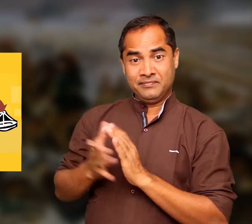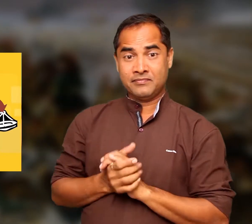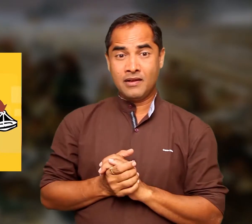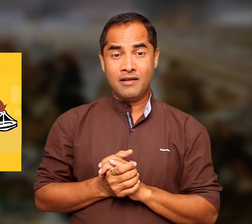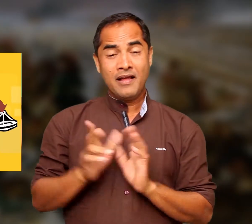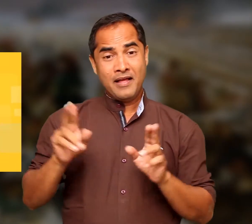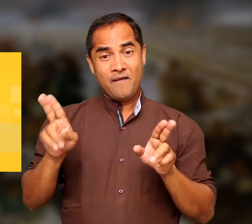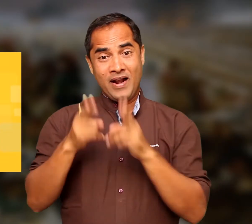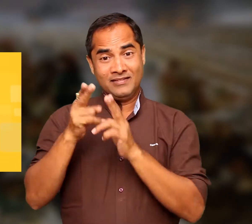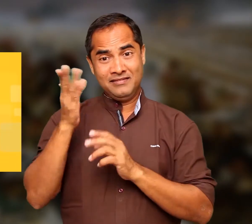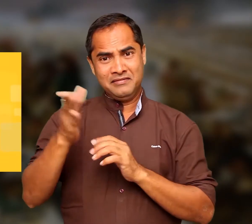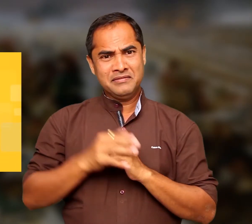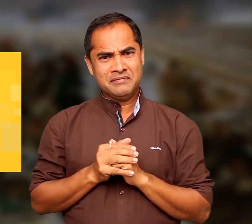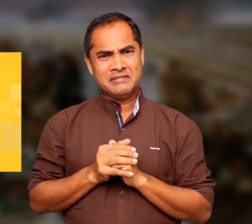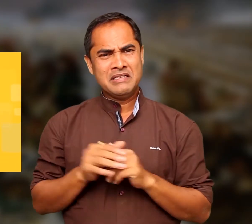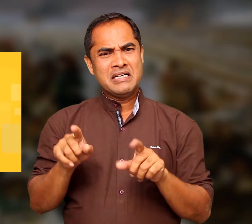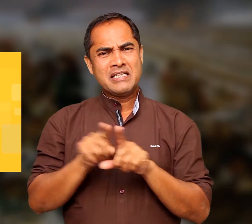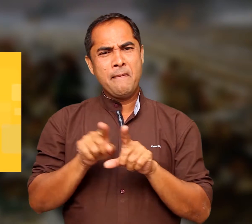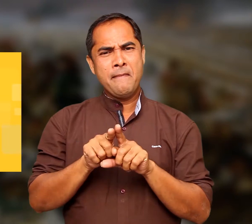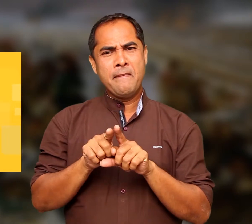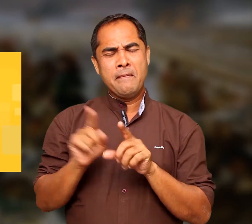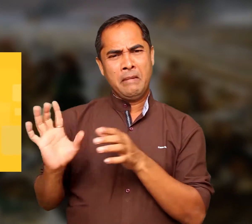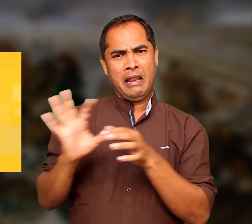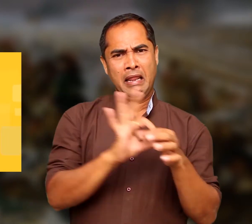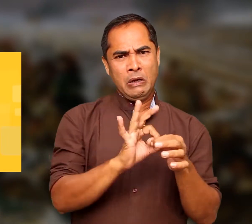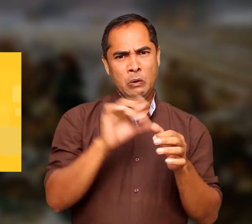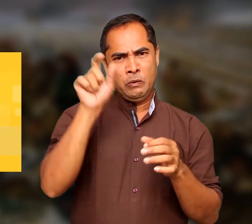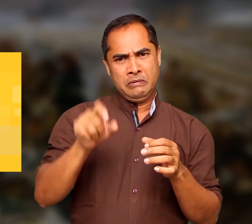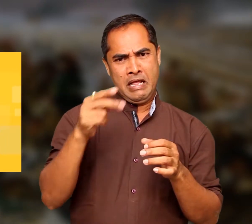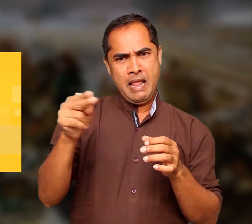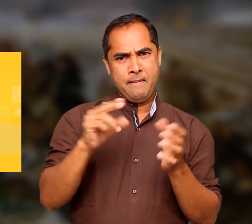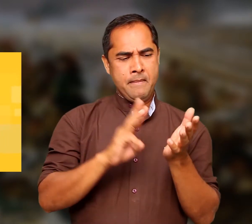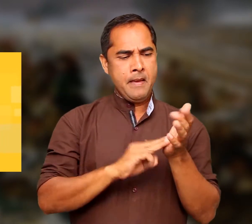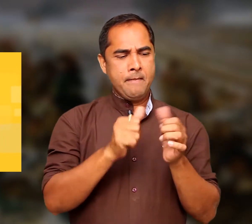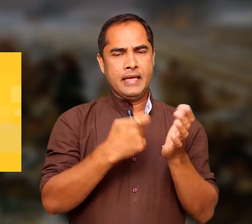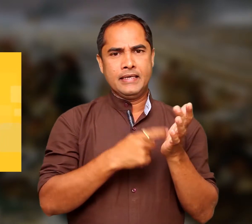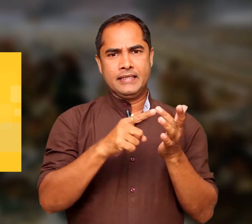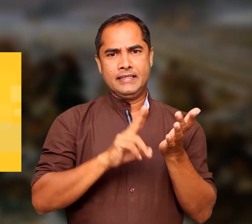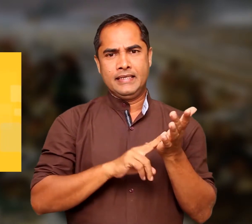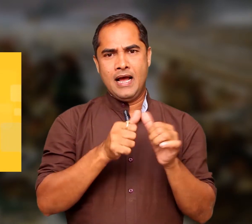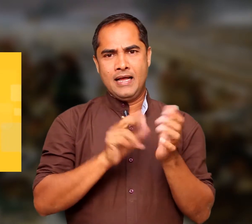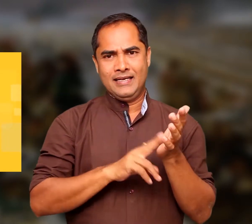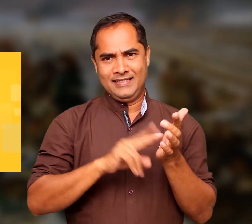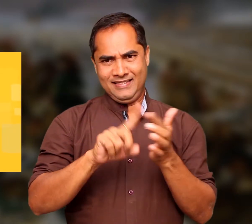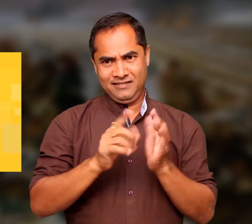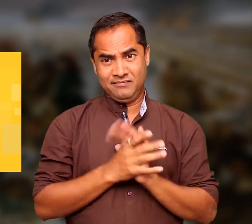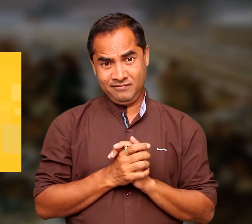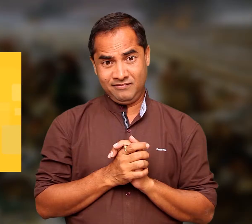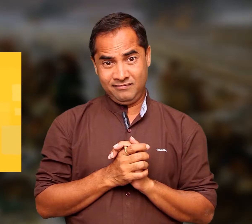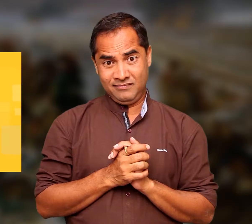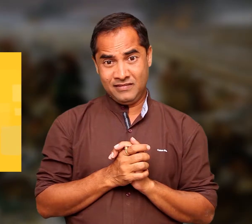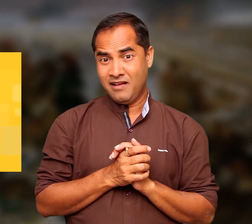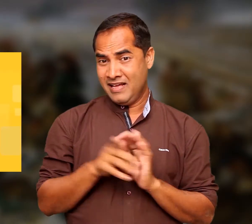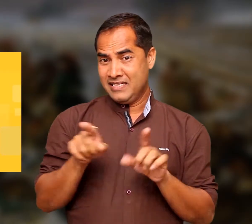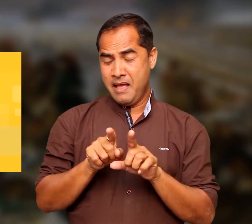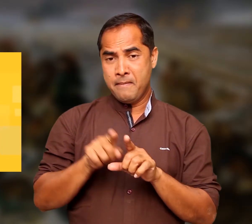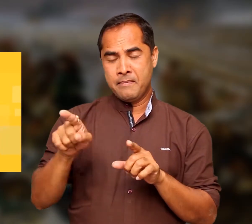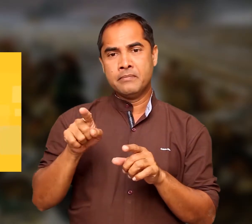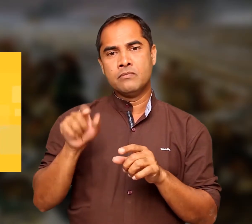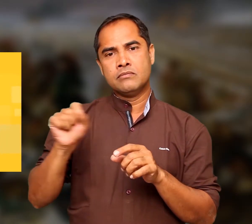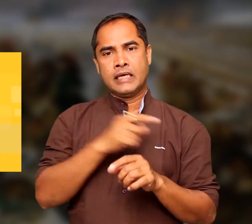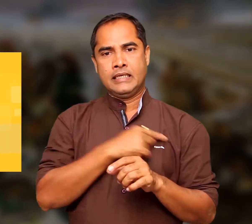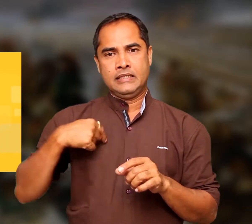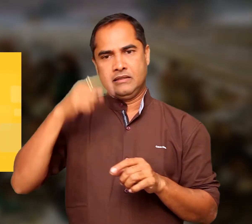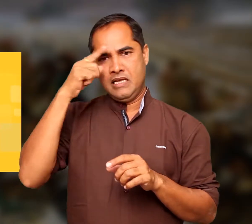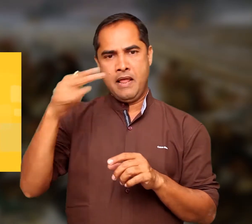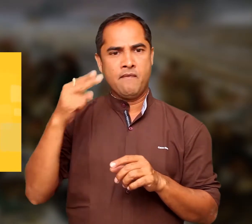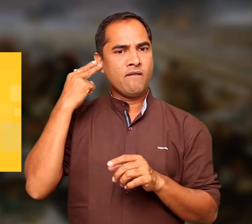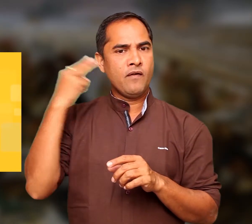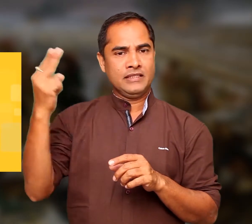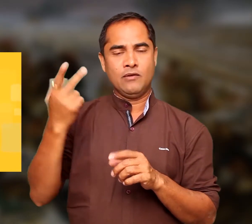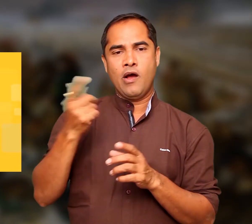In France, the nation was named as Marianne, which is actually a Christian